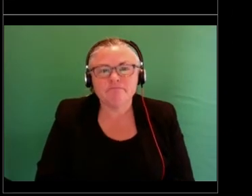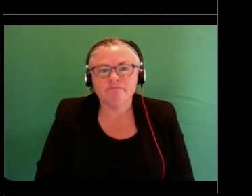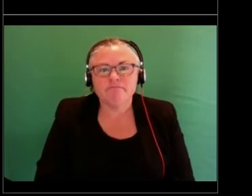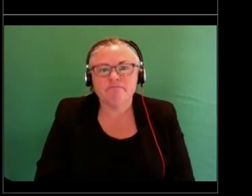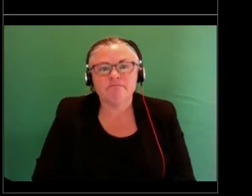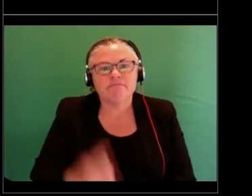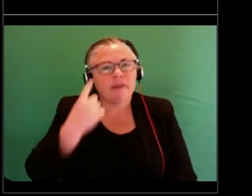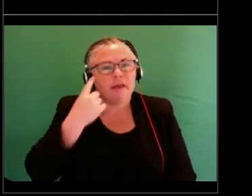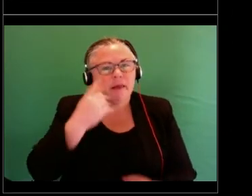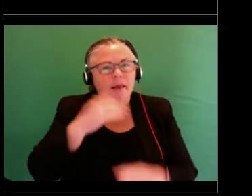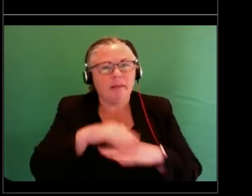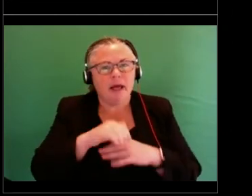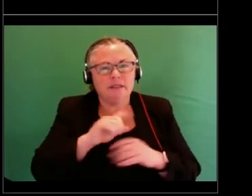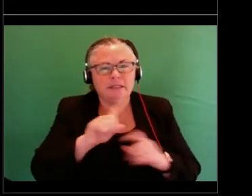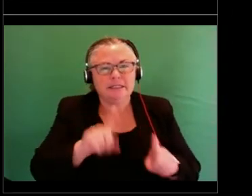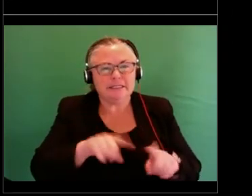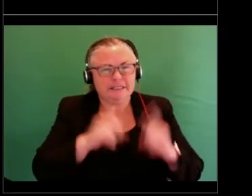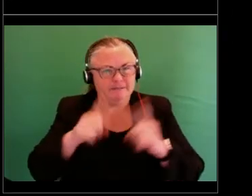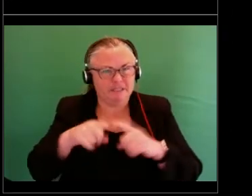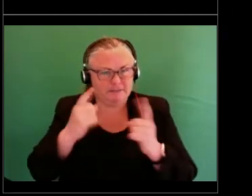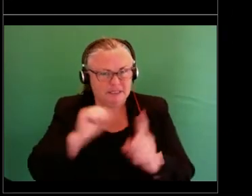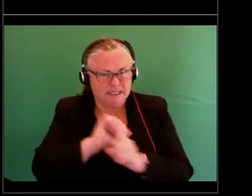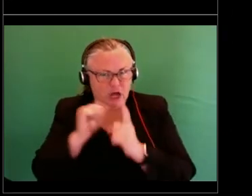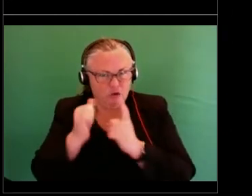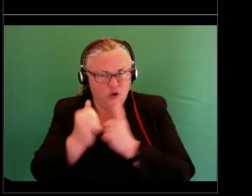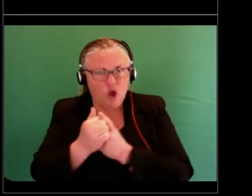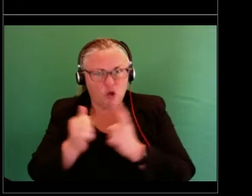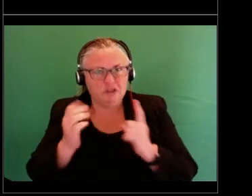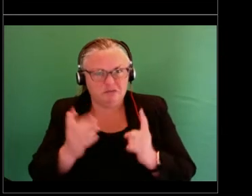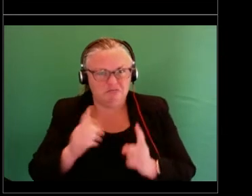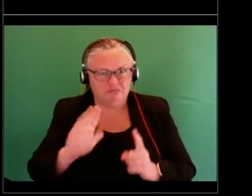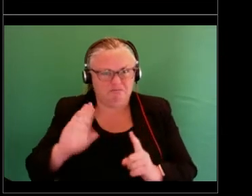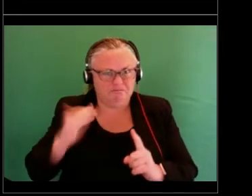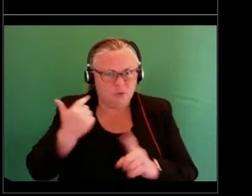clients moving forward. Thank you. That was such a comprehensive presentation today.